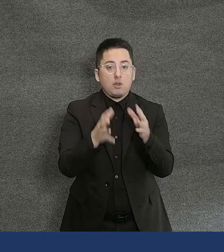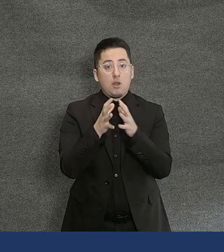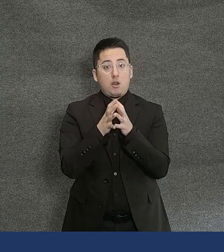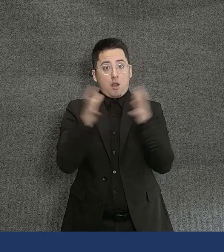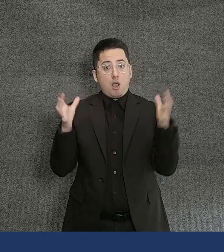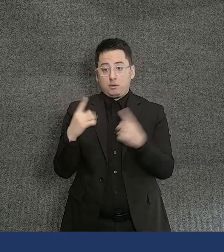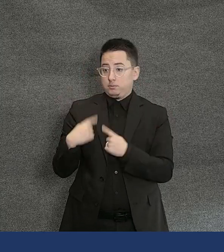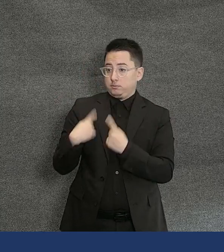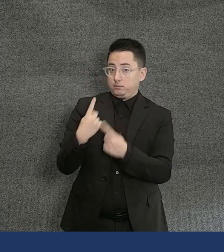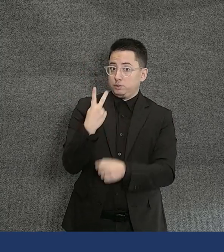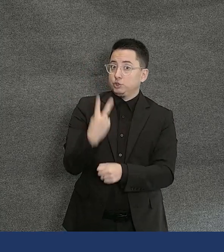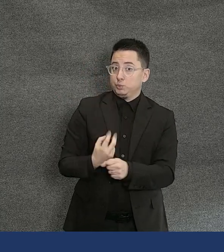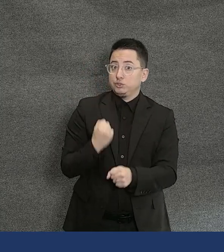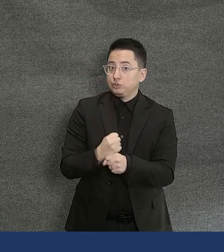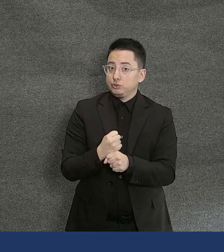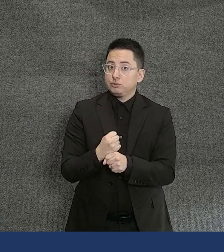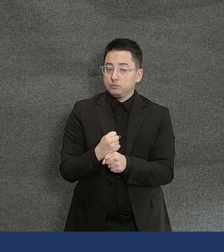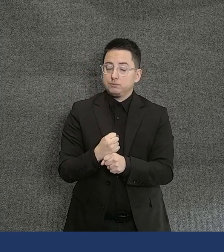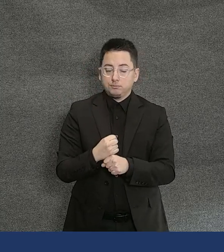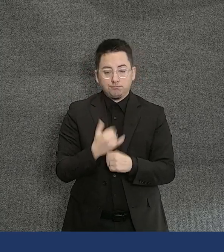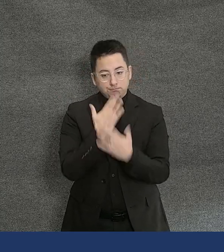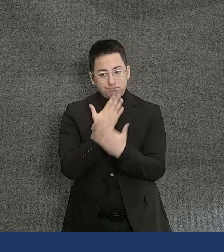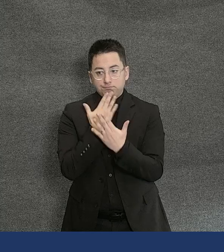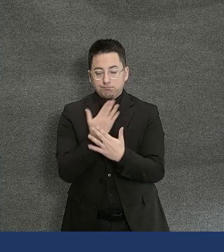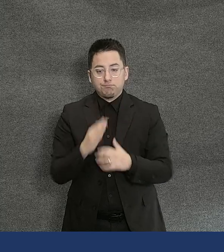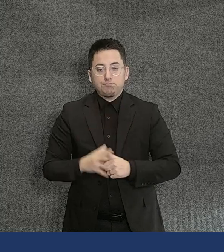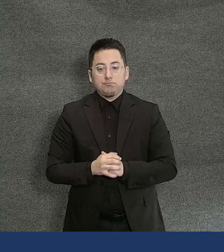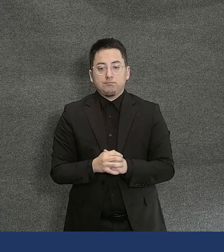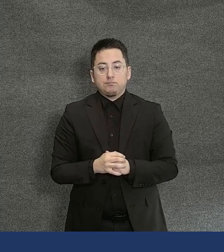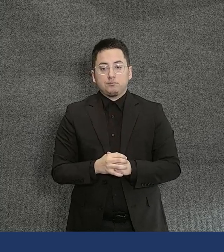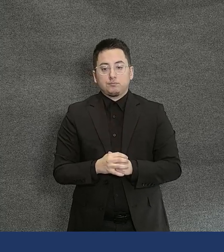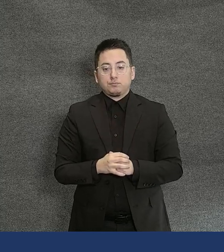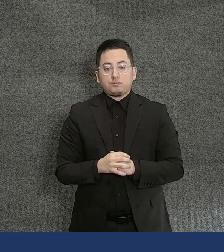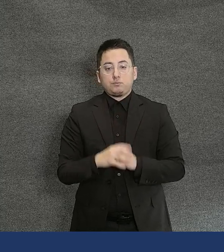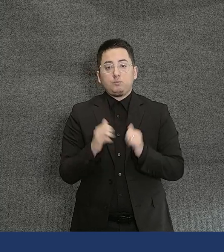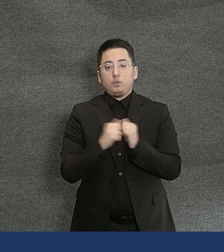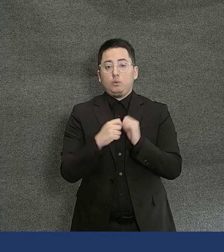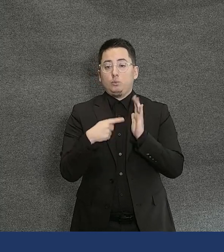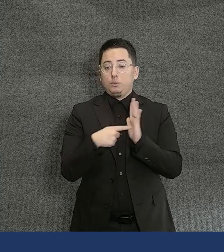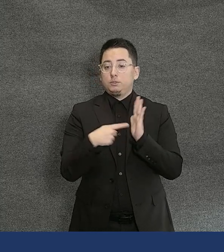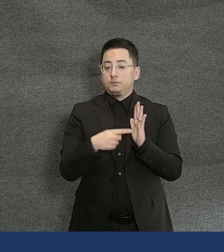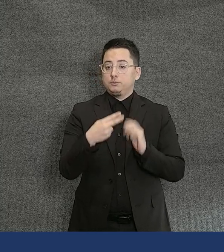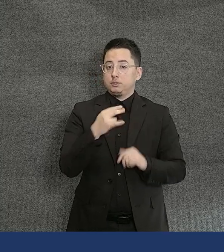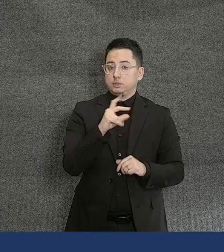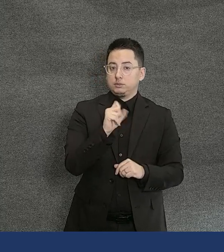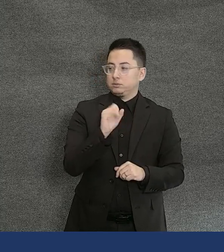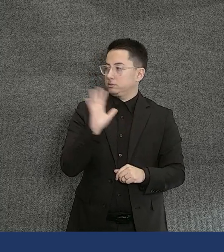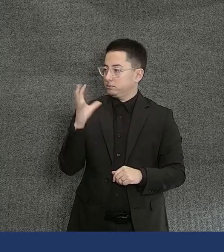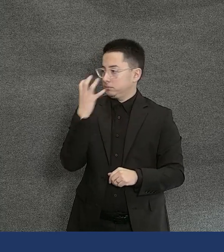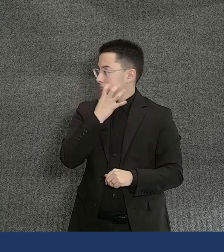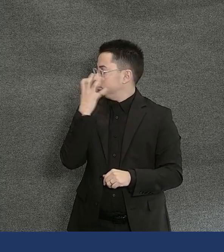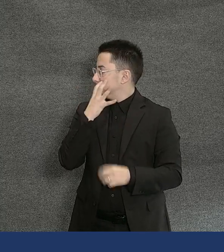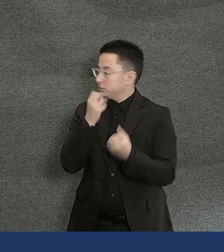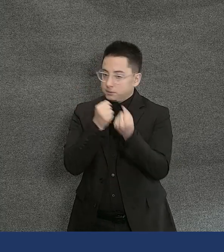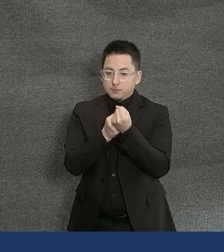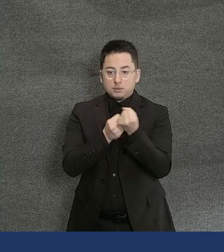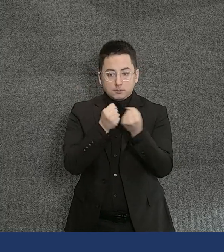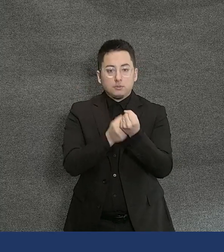And with Representative Hicks' advocacy at the helm of a lot of this and the support of others